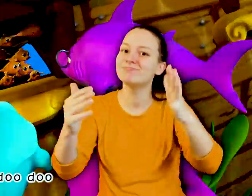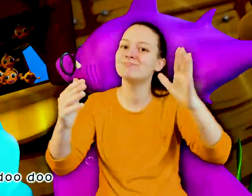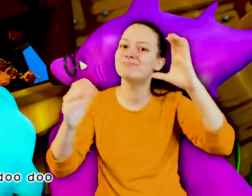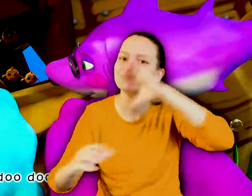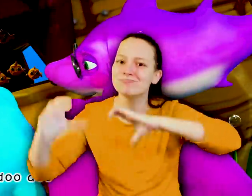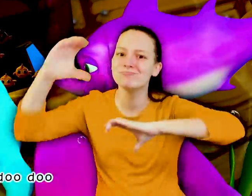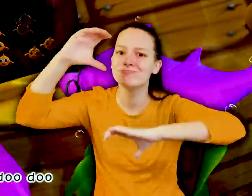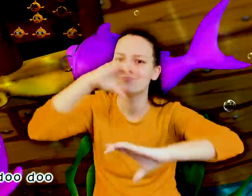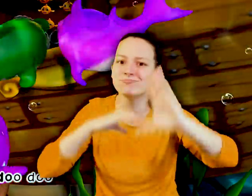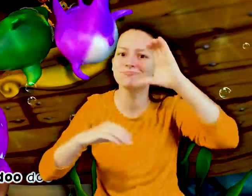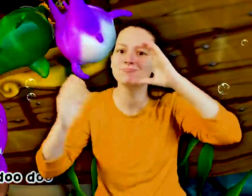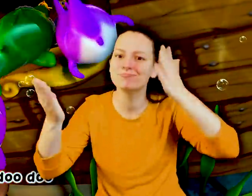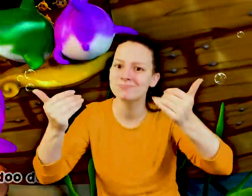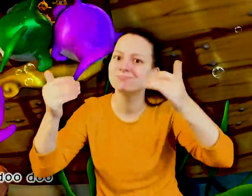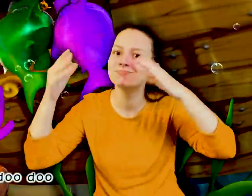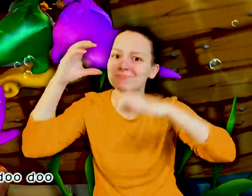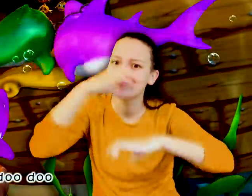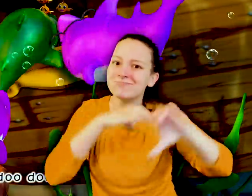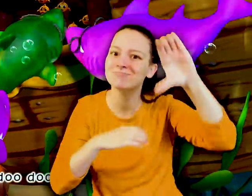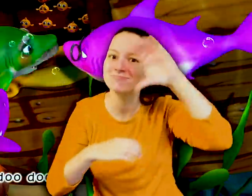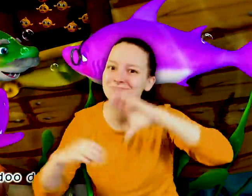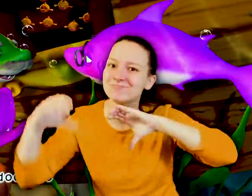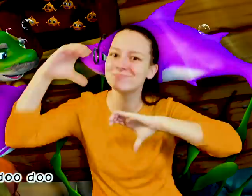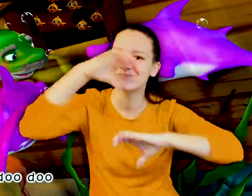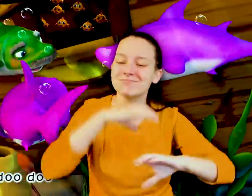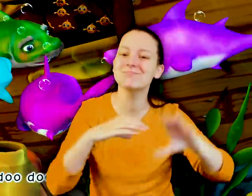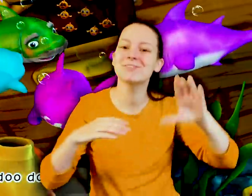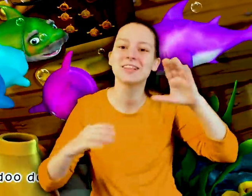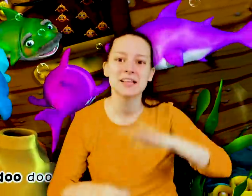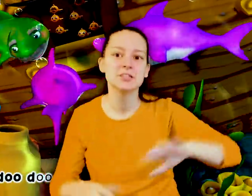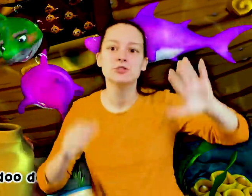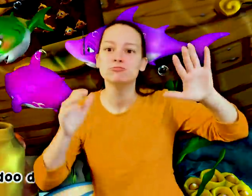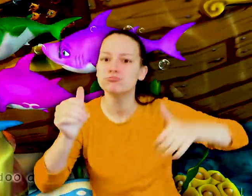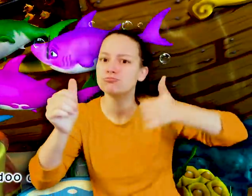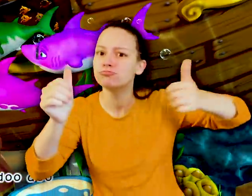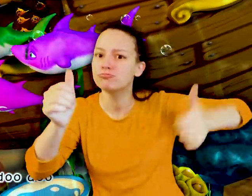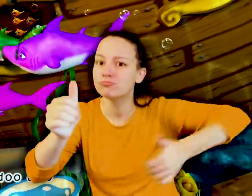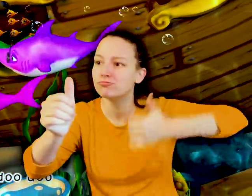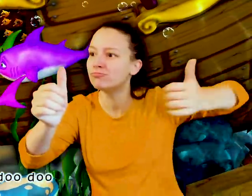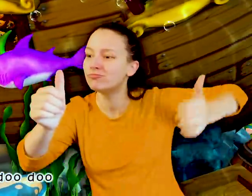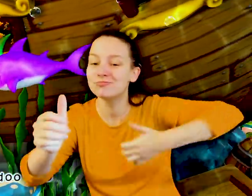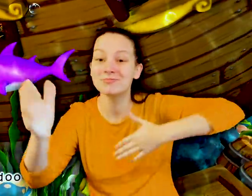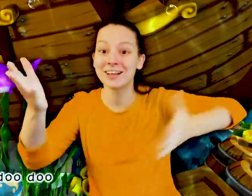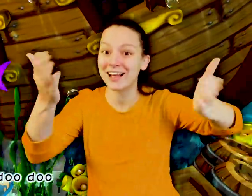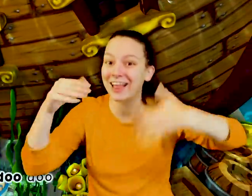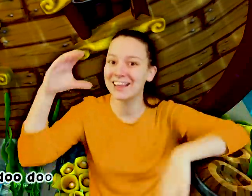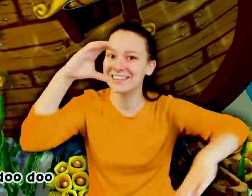Run away ... Run away